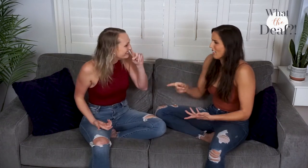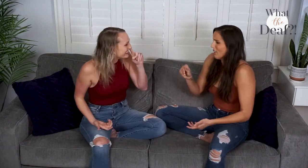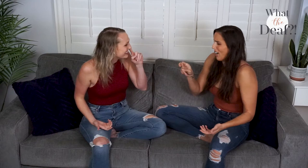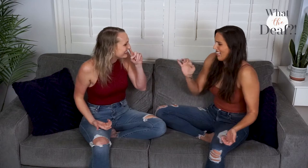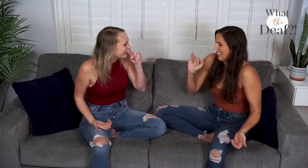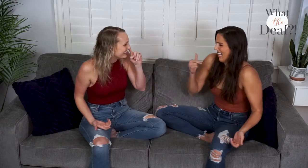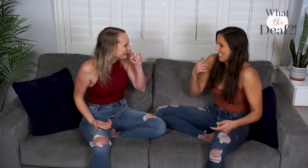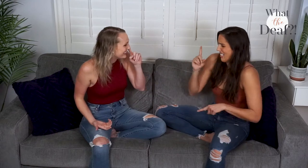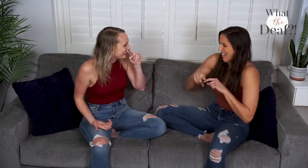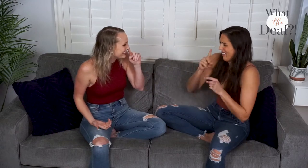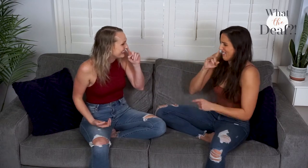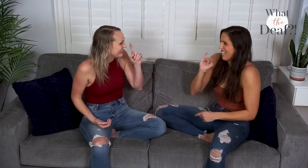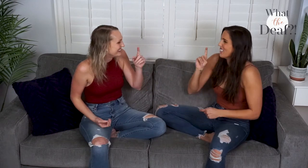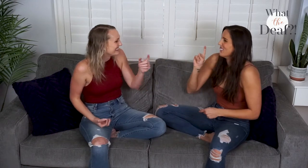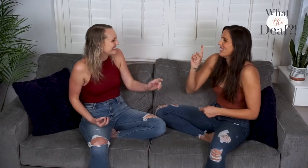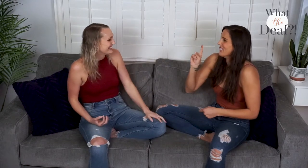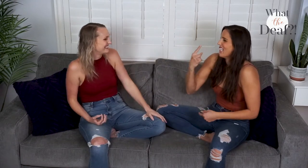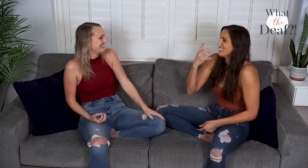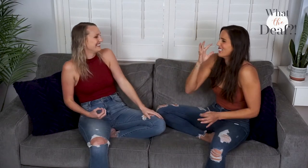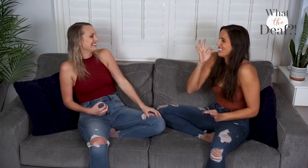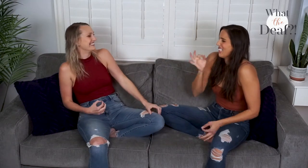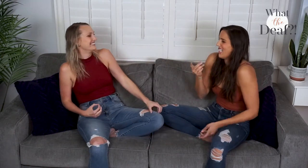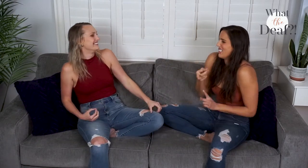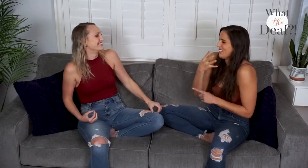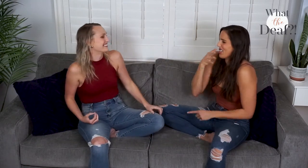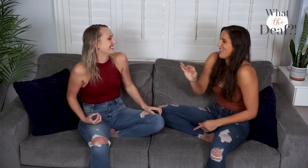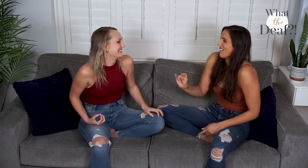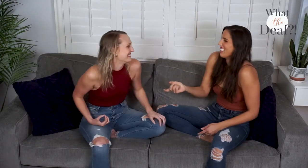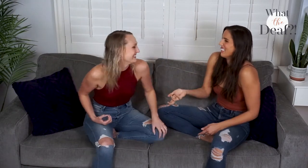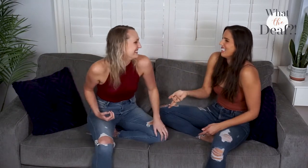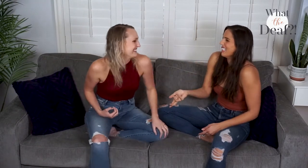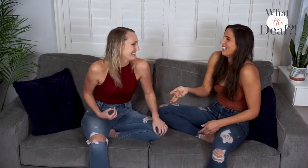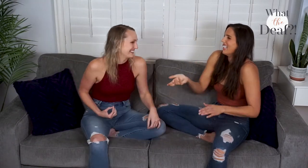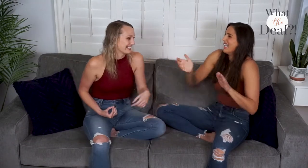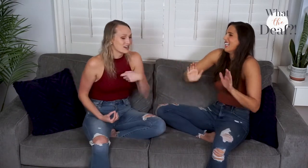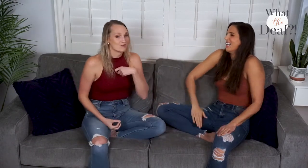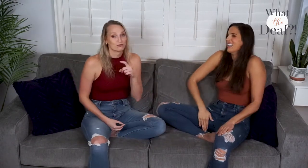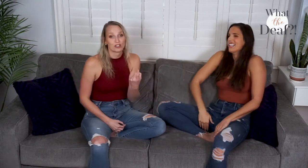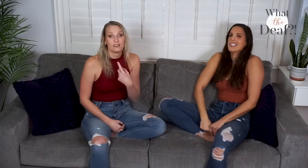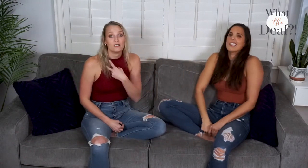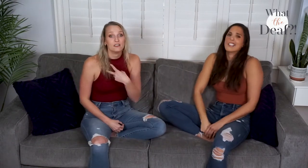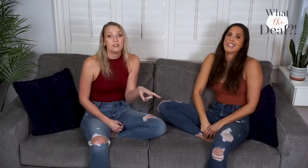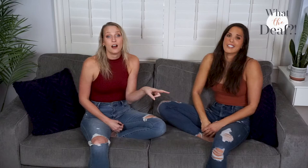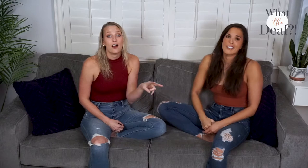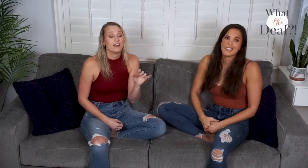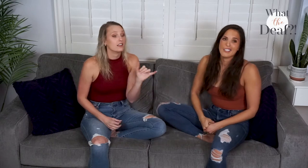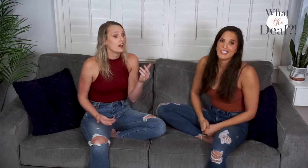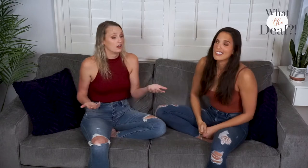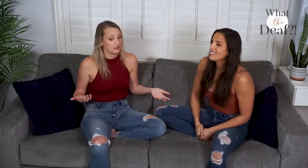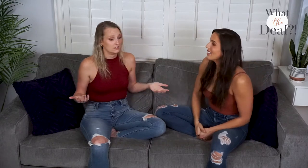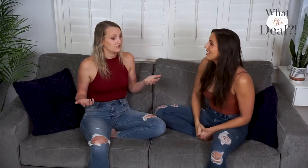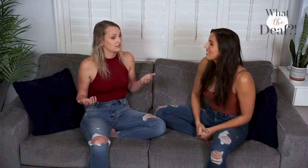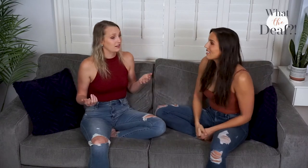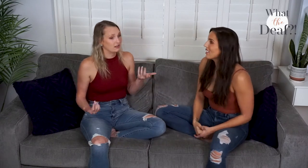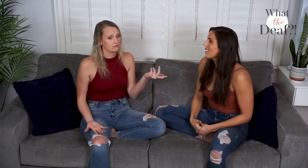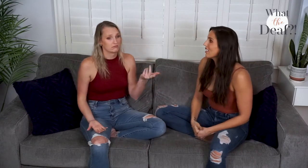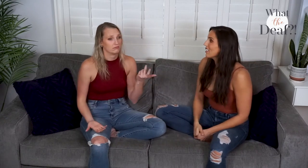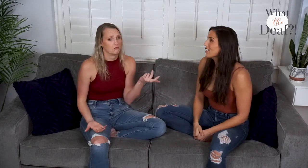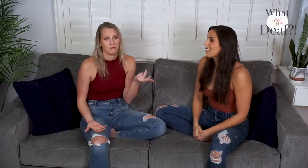You are! You didn’t act deaf, you just decided to ignore it. [Both laugh] And I just looked away and I’m like ugh.